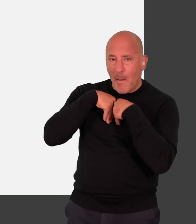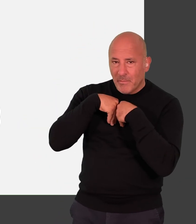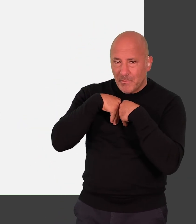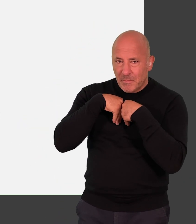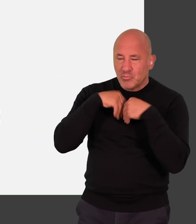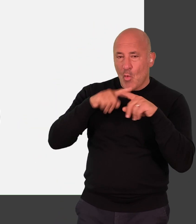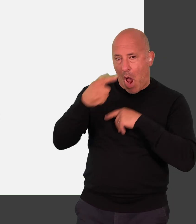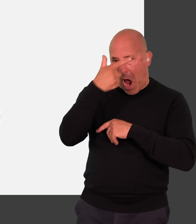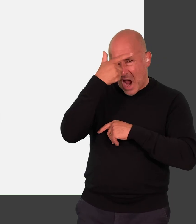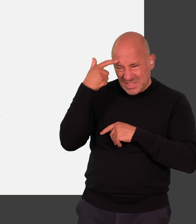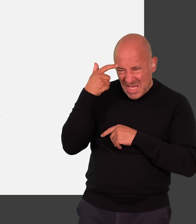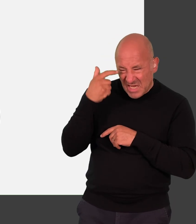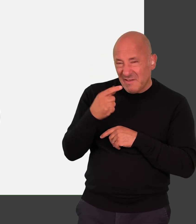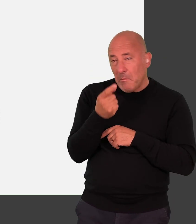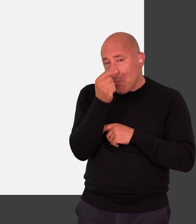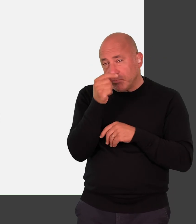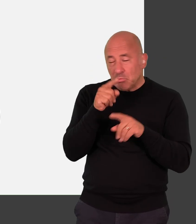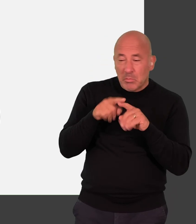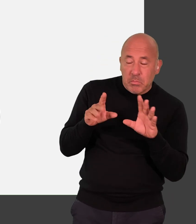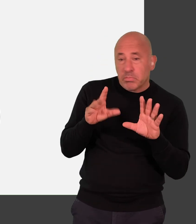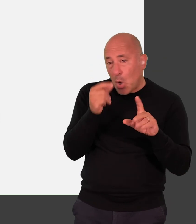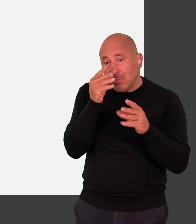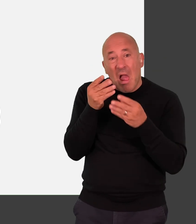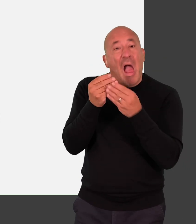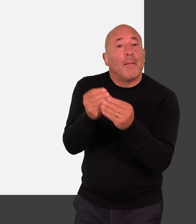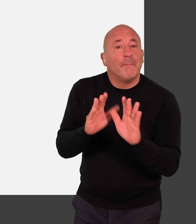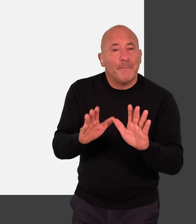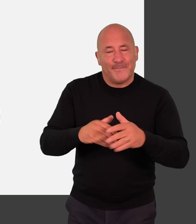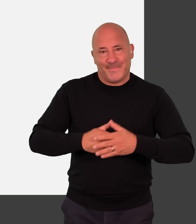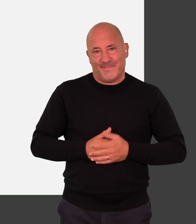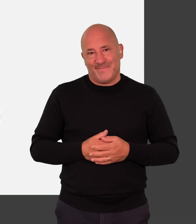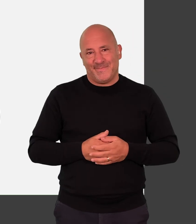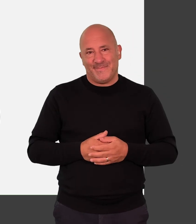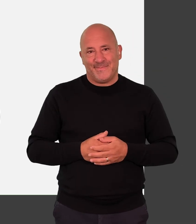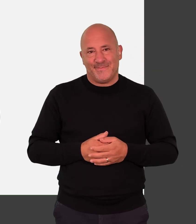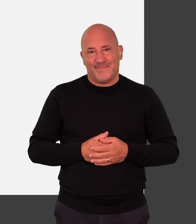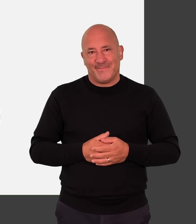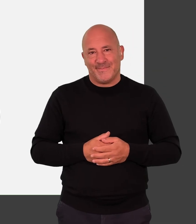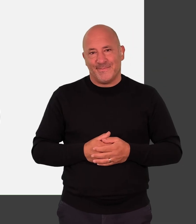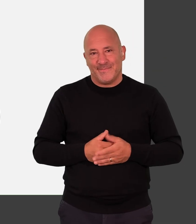will try to understand, and will help in some way.